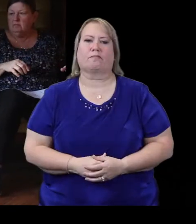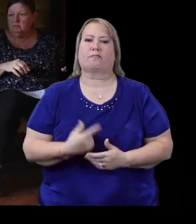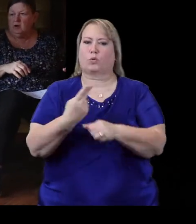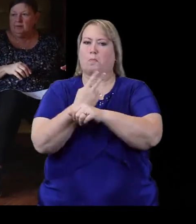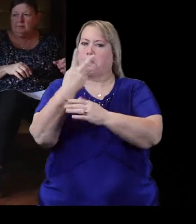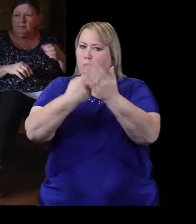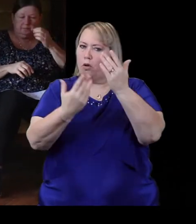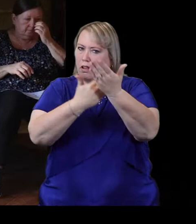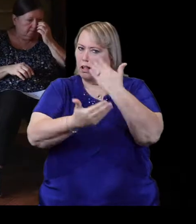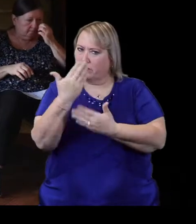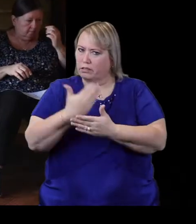Play play play --